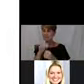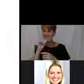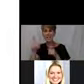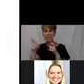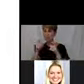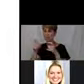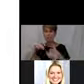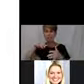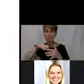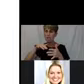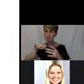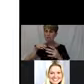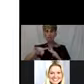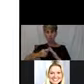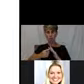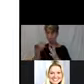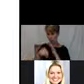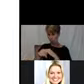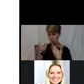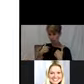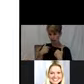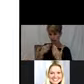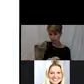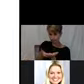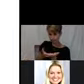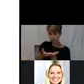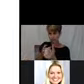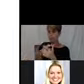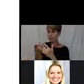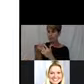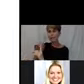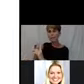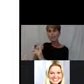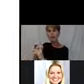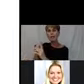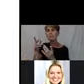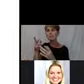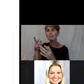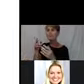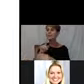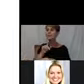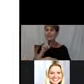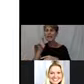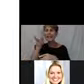So we start with the evidence but then we have to apply it to the reality of the street. And you don't know the reality of the street